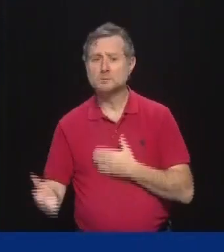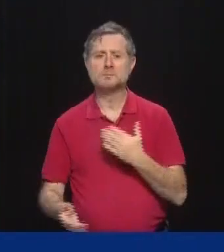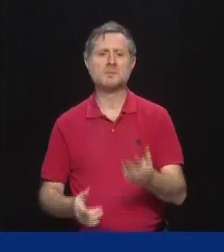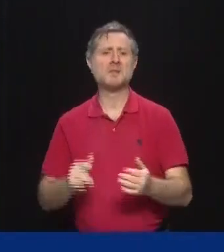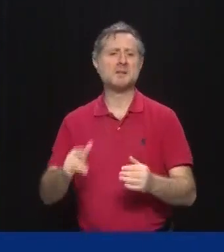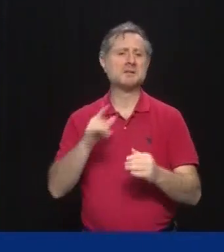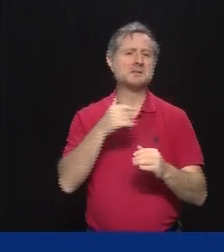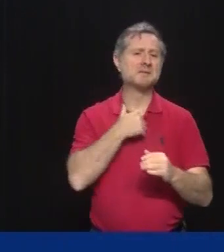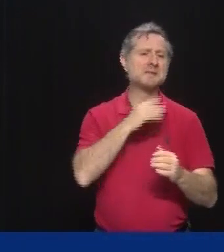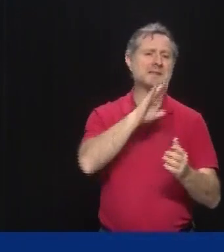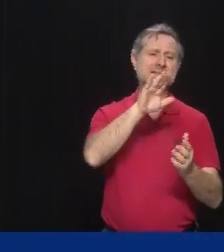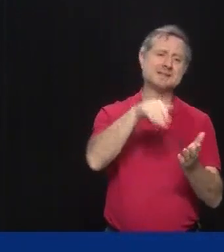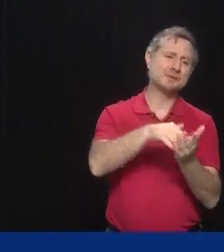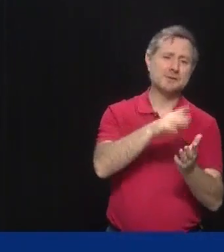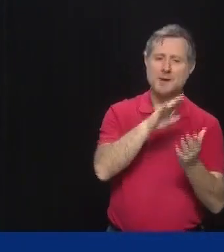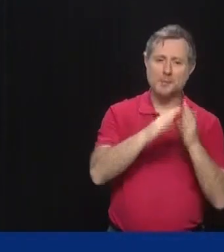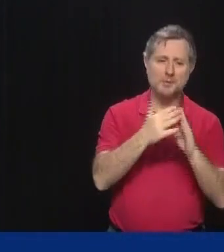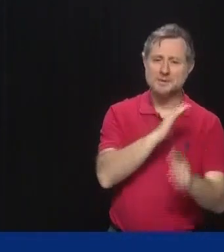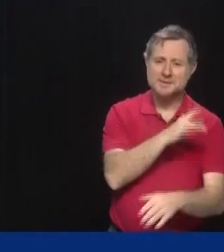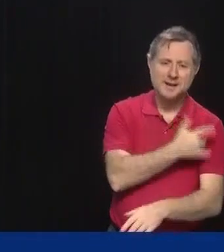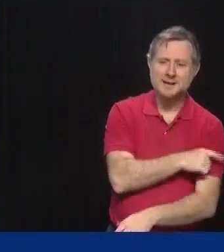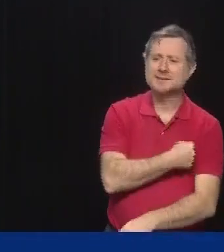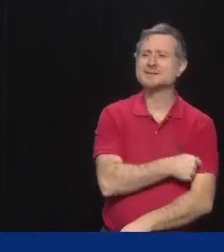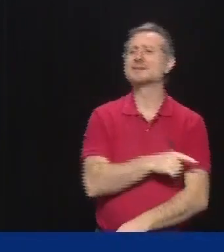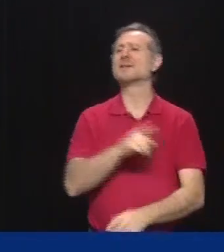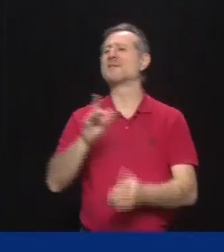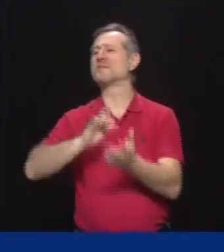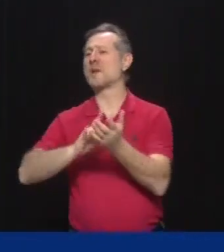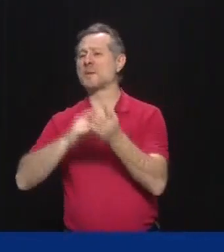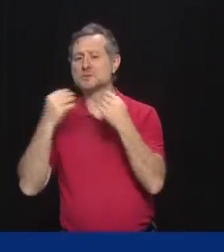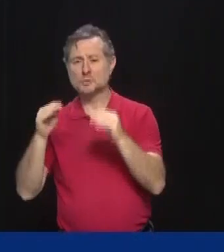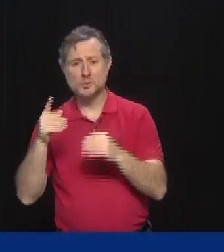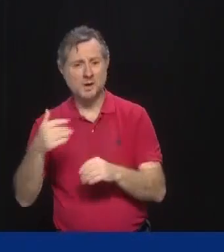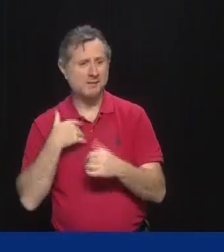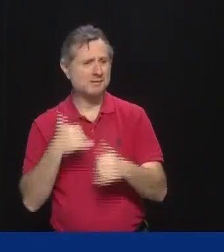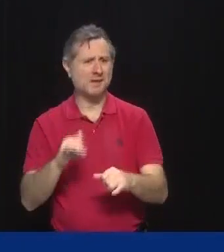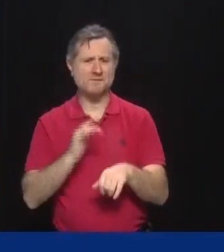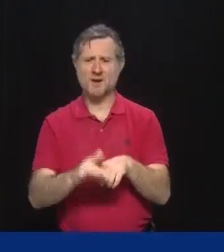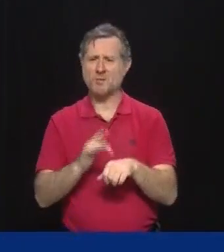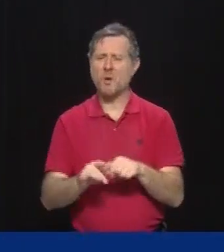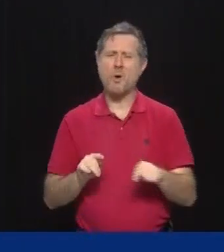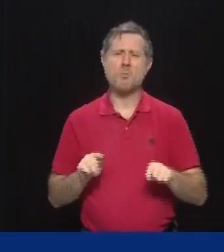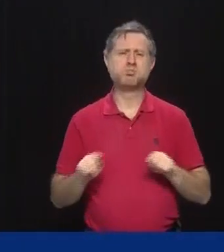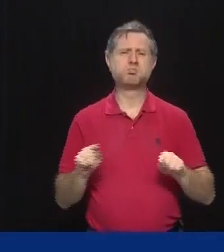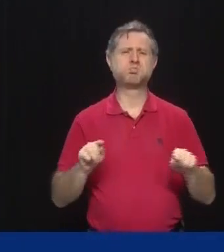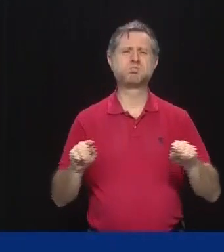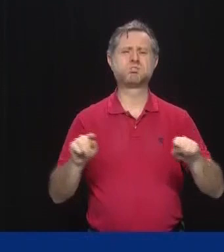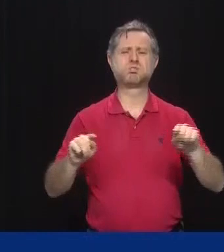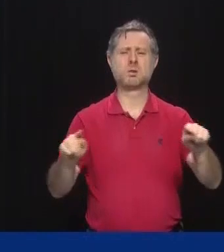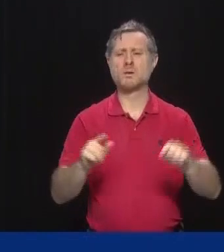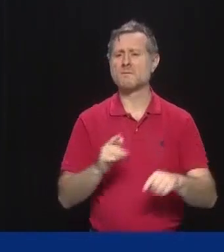WE'RE WRITING FOR THE SCHOOLS, I THINK PEDIATRICIAN OFFICES, SCHOOLS, CLINICS, PHARMACIES ARE STILL AVAILABLE.